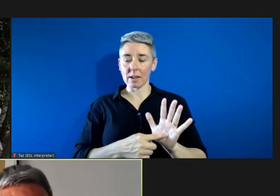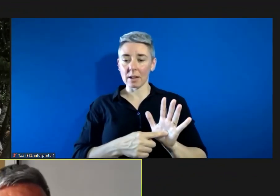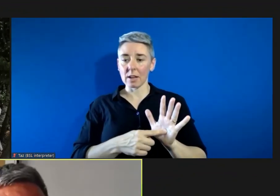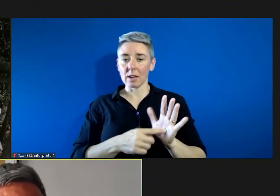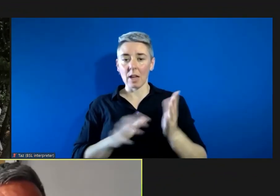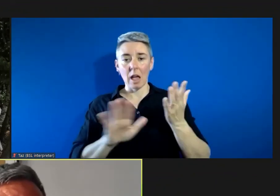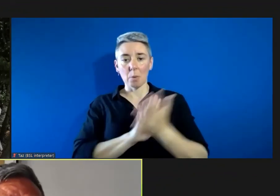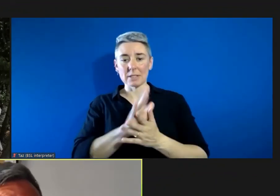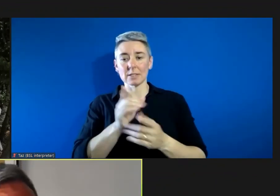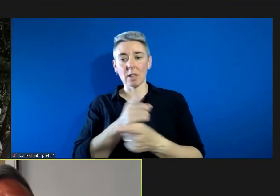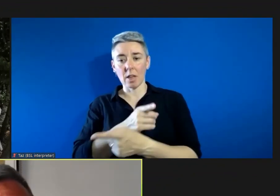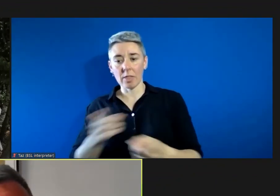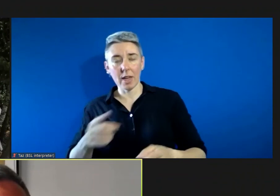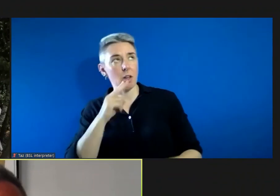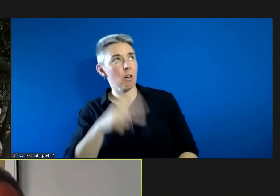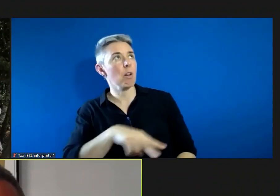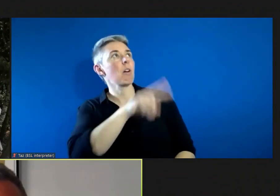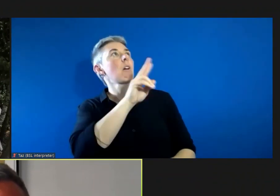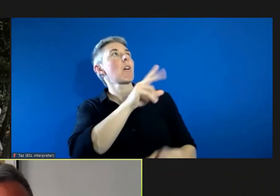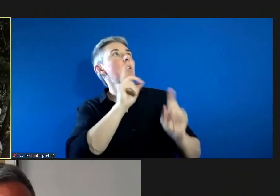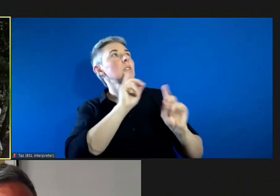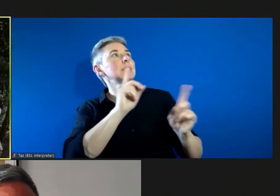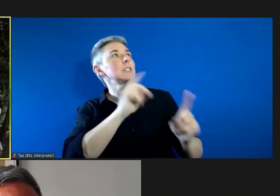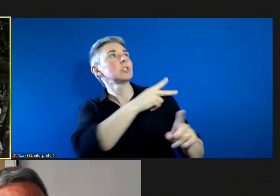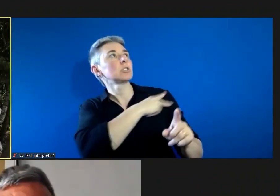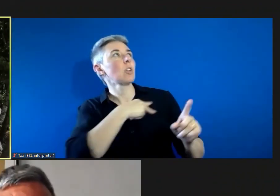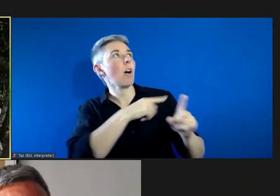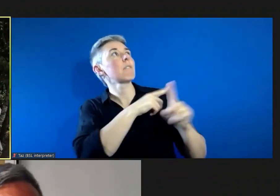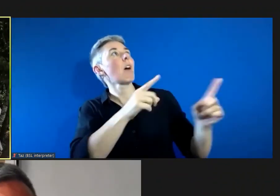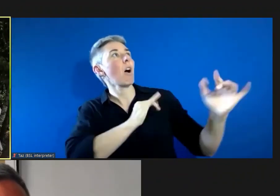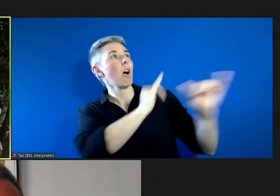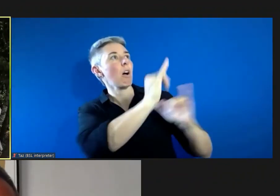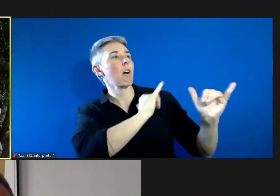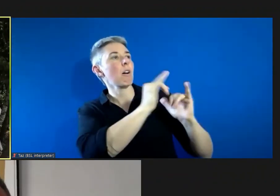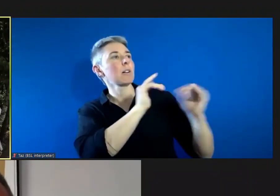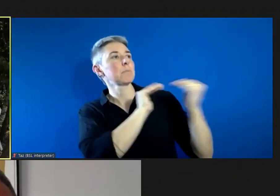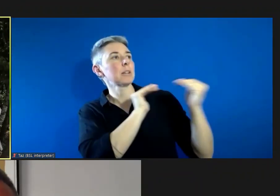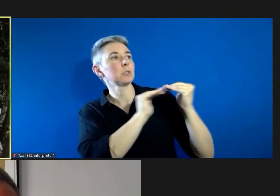universities, and also not to castigate people simply because they've got a different culture,